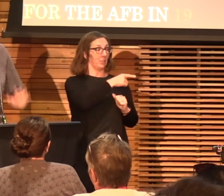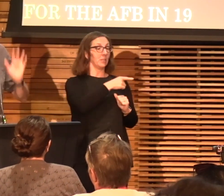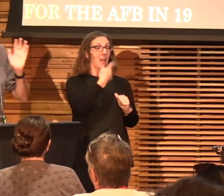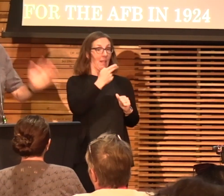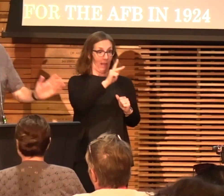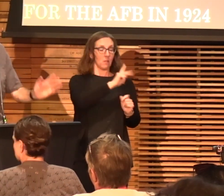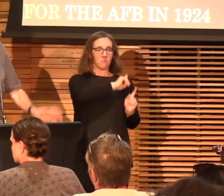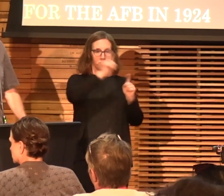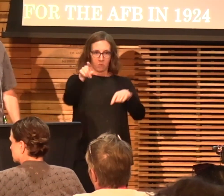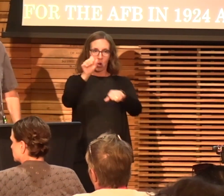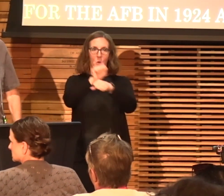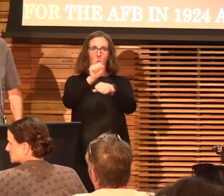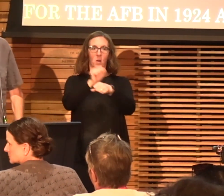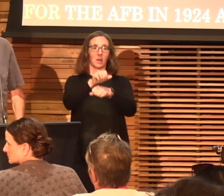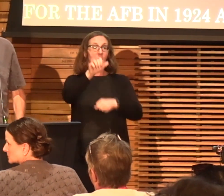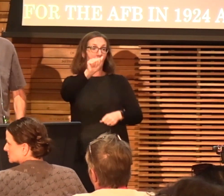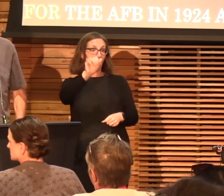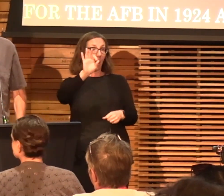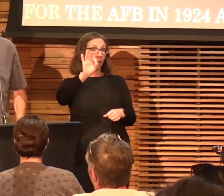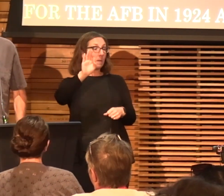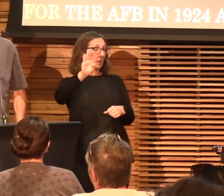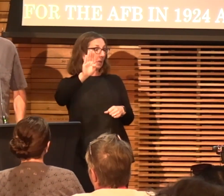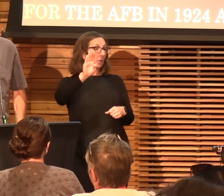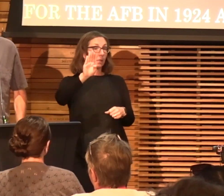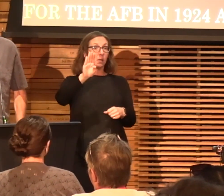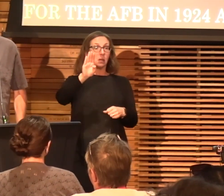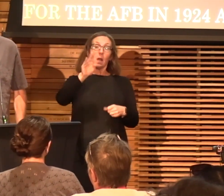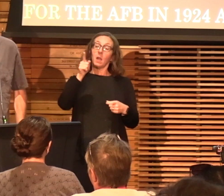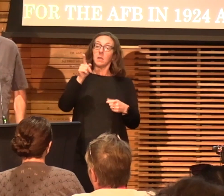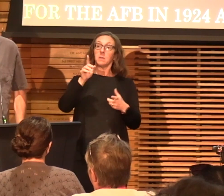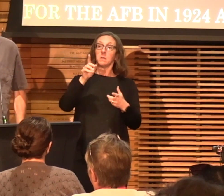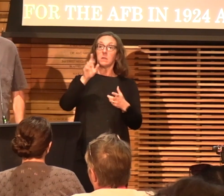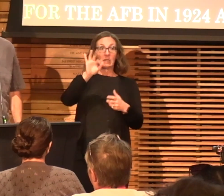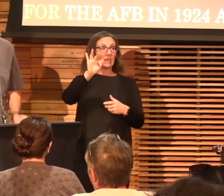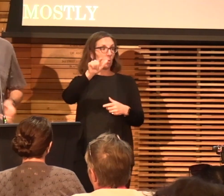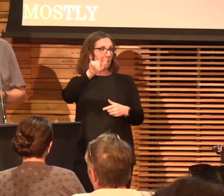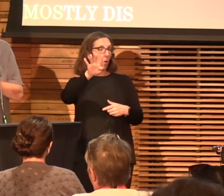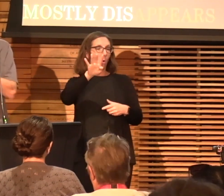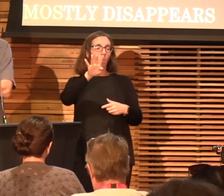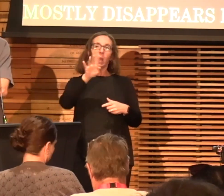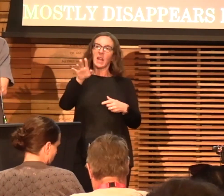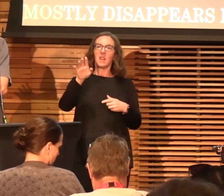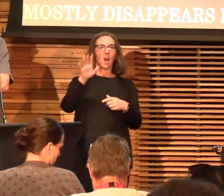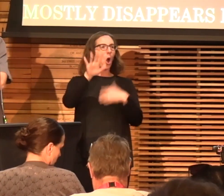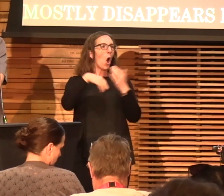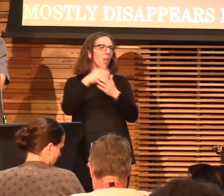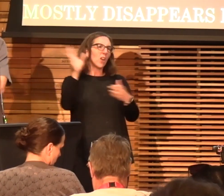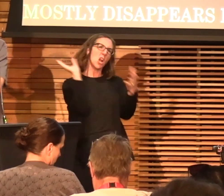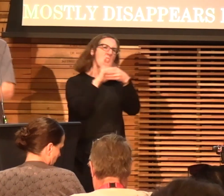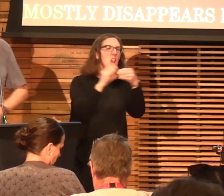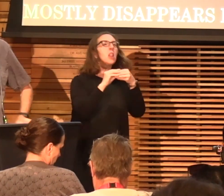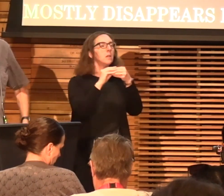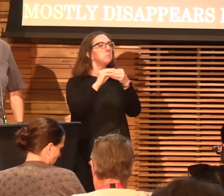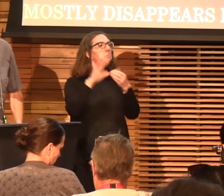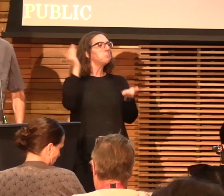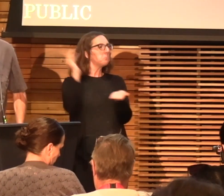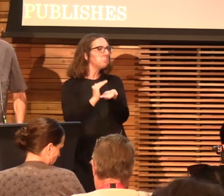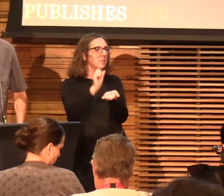And yes, the rhetoric mostly disappears, but five years later she publishes her second memoir,